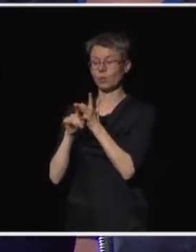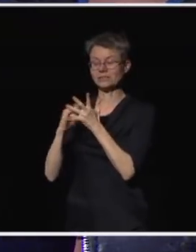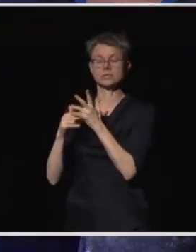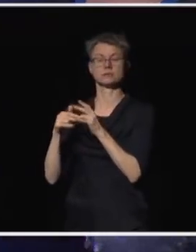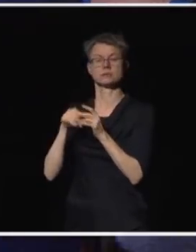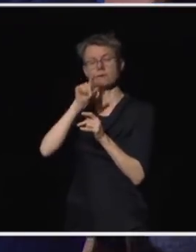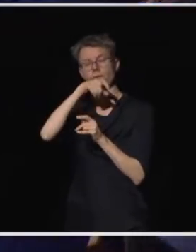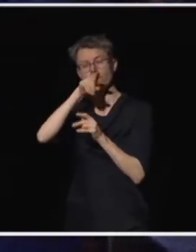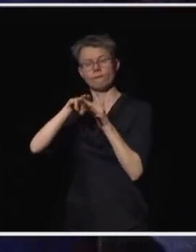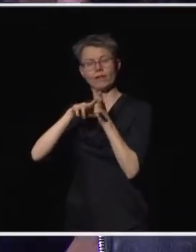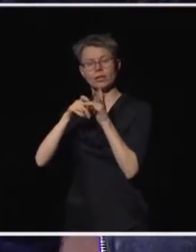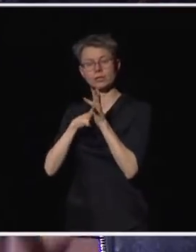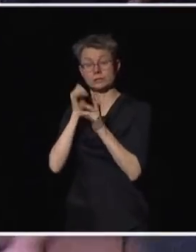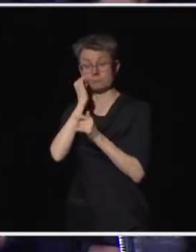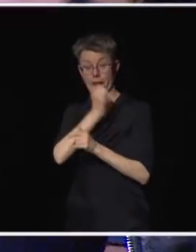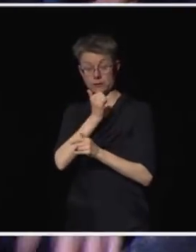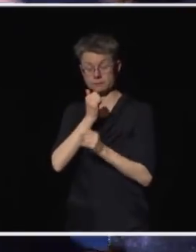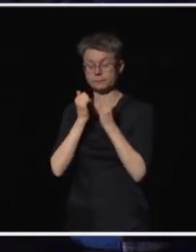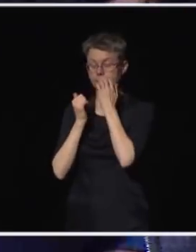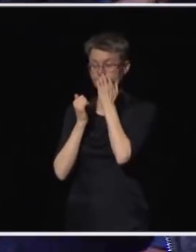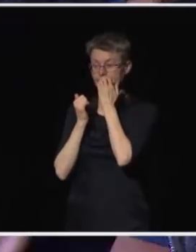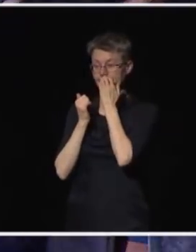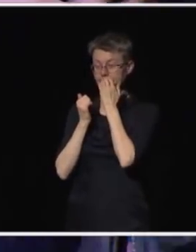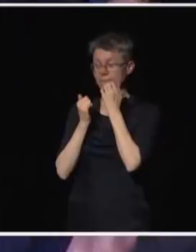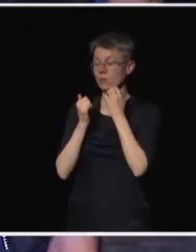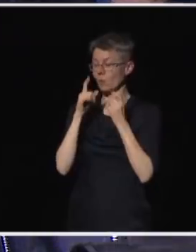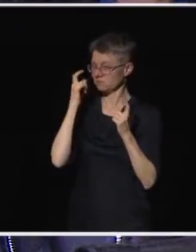And one of the theories for the upcoming Marvel film is that Cap dies.